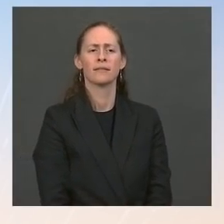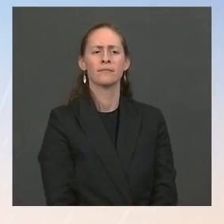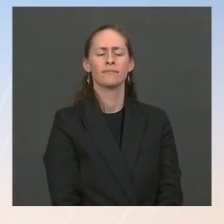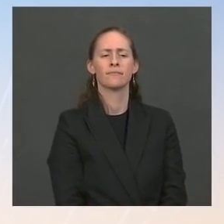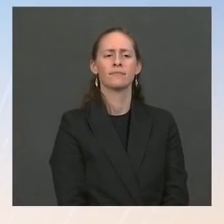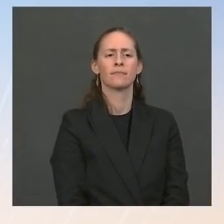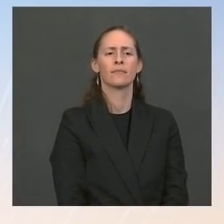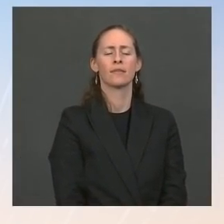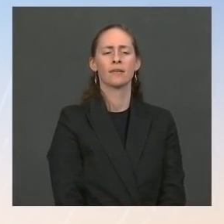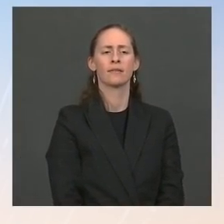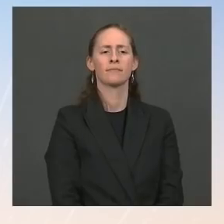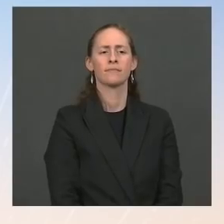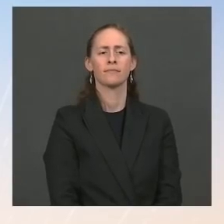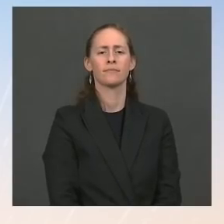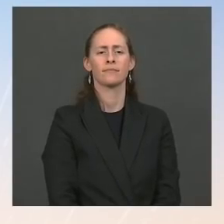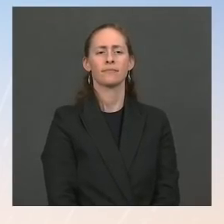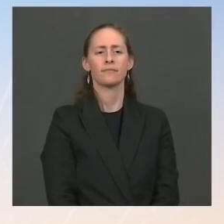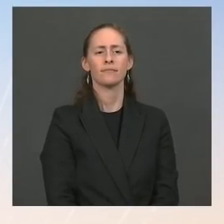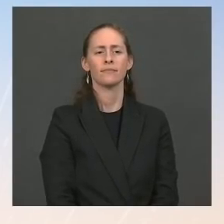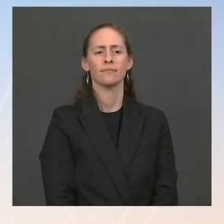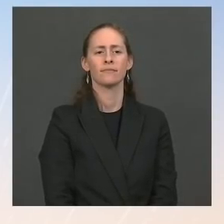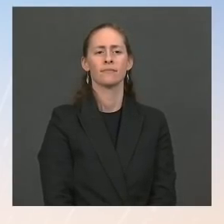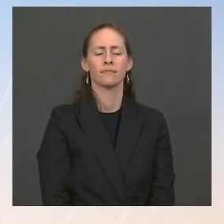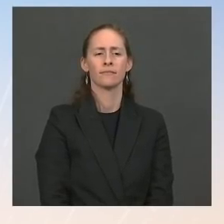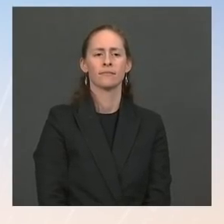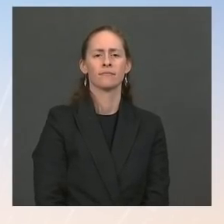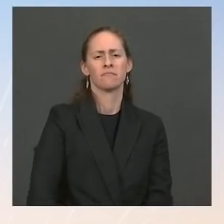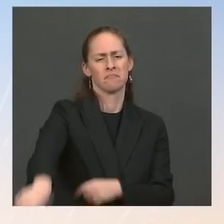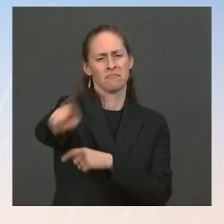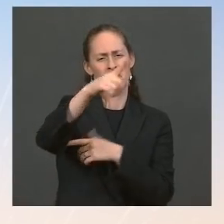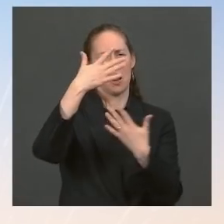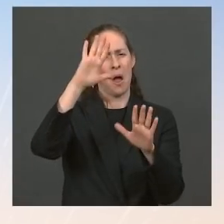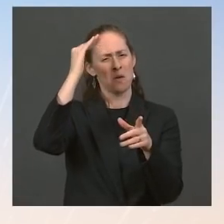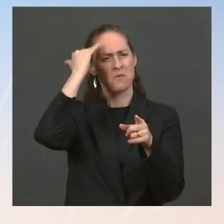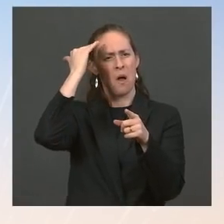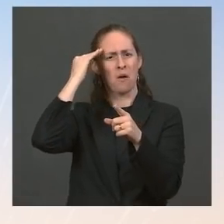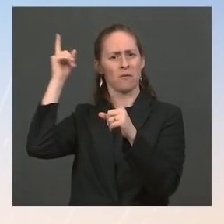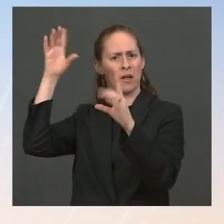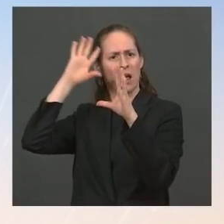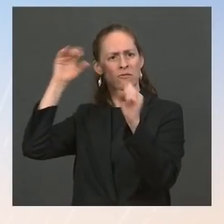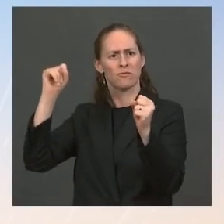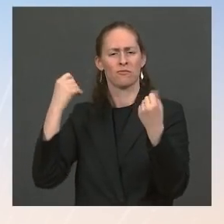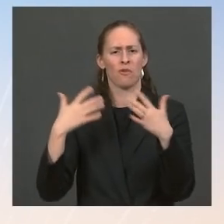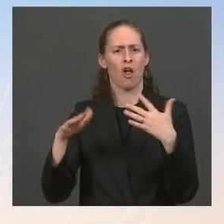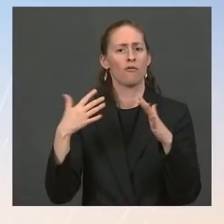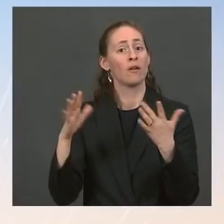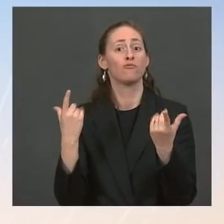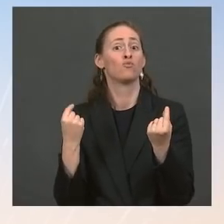as you know, Andrea, but just to get others up to speed -- issue an executive order pausing oil and gas leasing on public lands